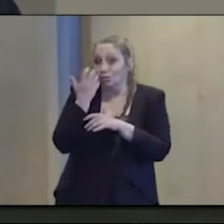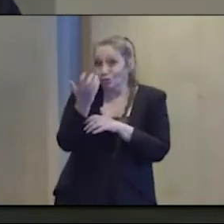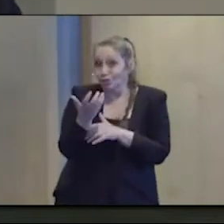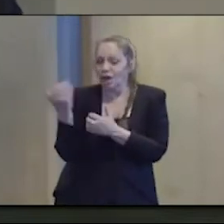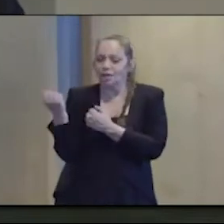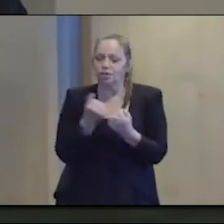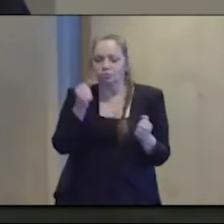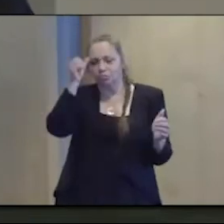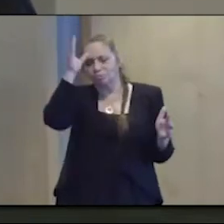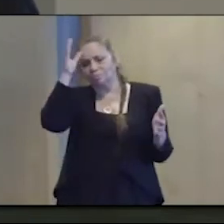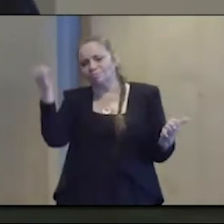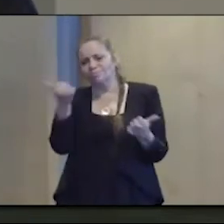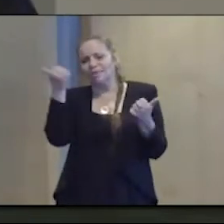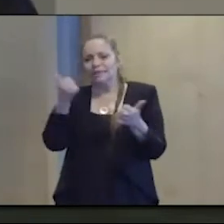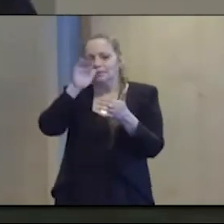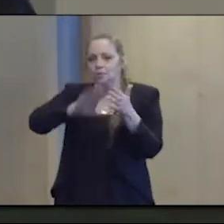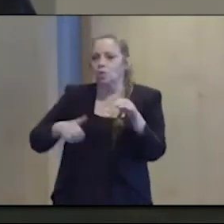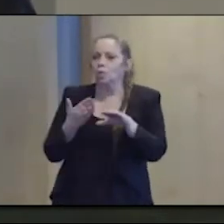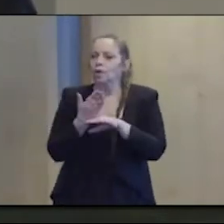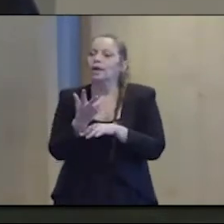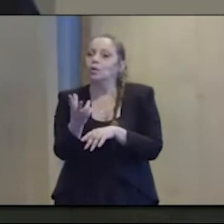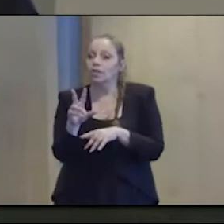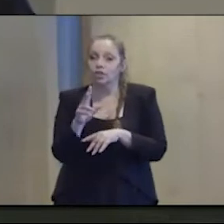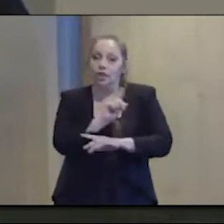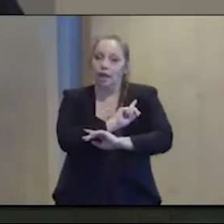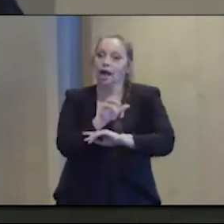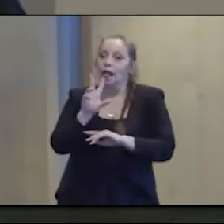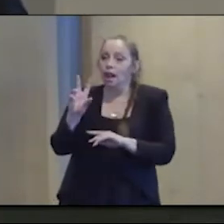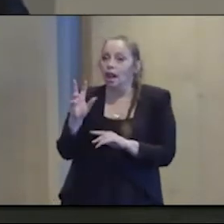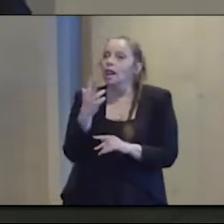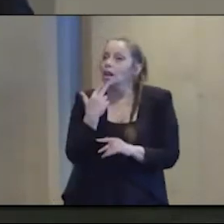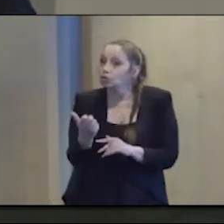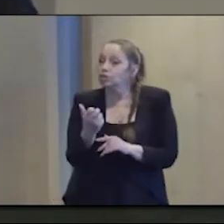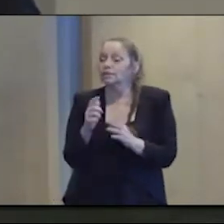experience in working with electricity networks to address regulatory and market challenges that